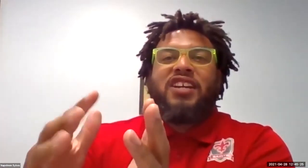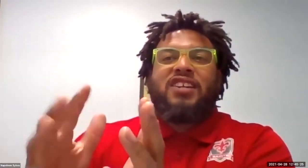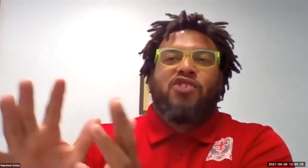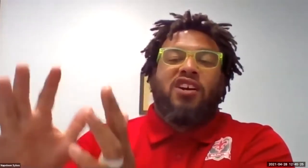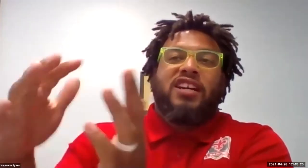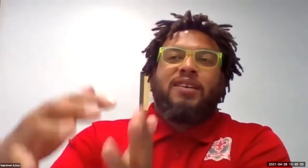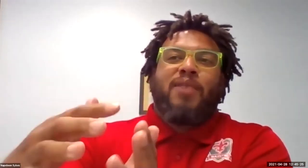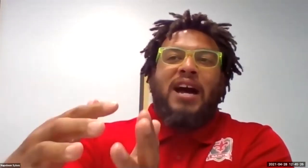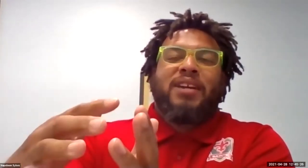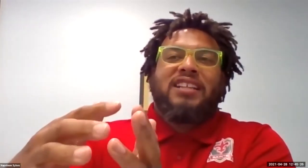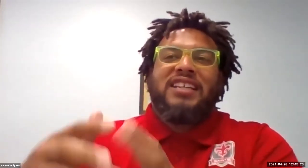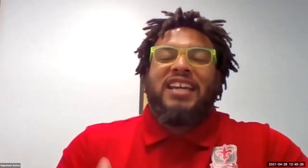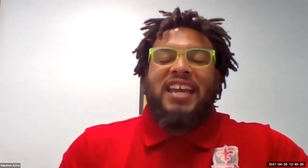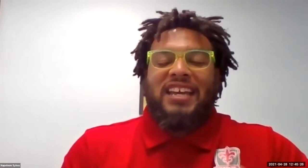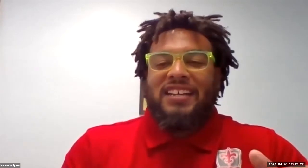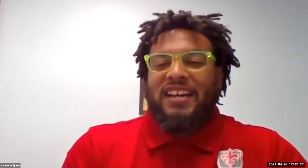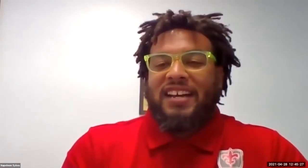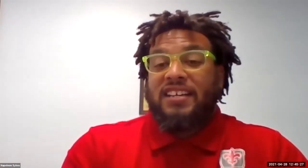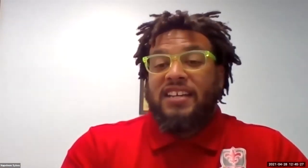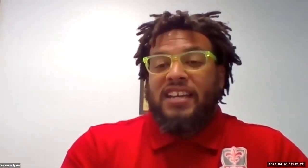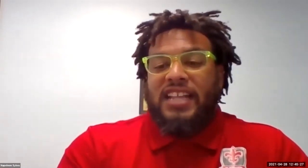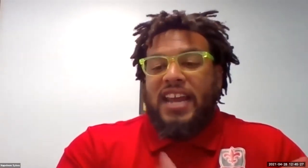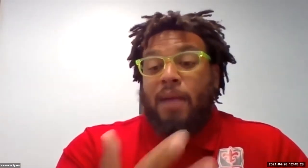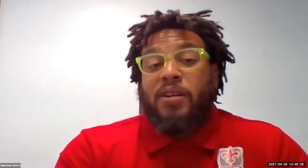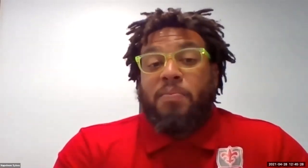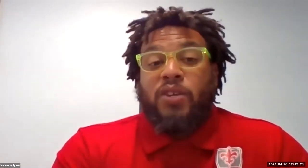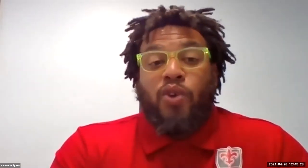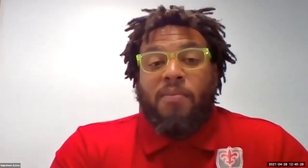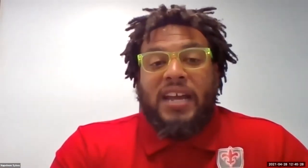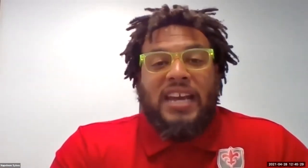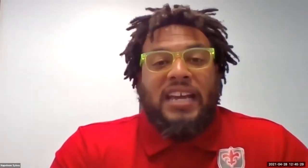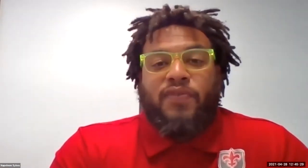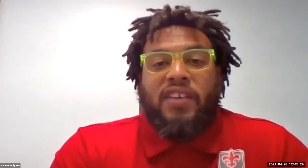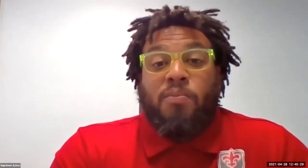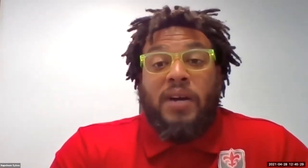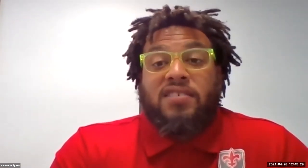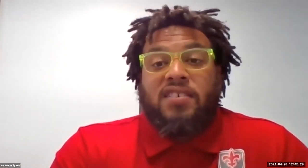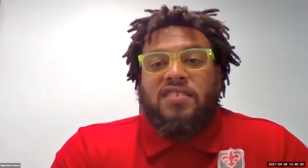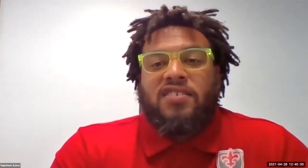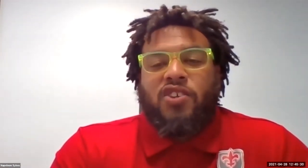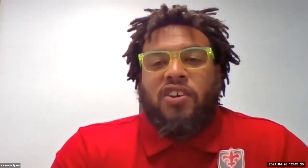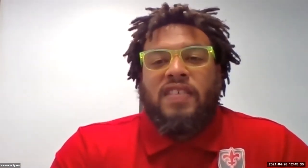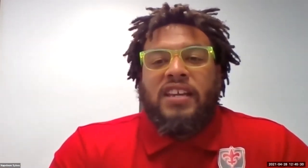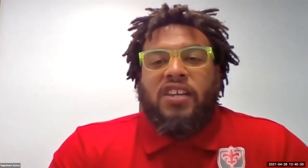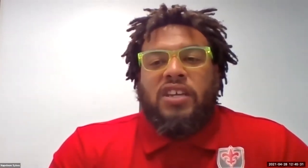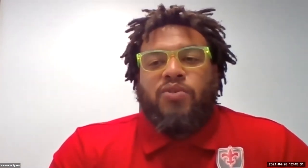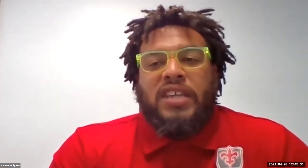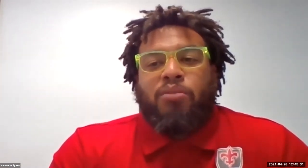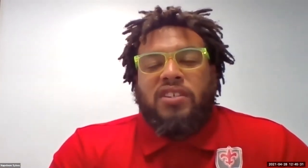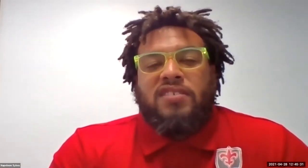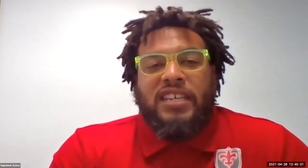I see Kristin Mitchell raised her hand. You can get ready. Take it away. Kristen: Hi everybody. Enjoyed your stories.